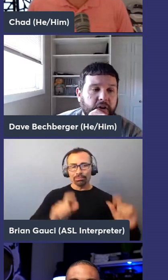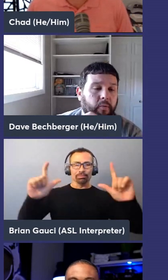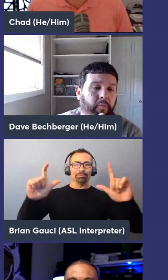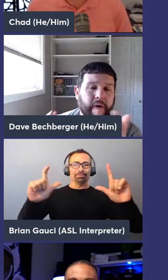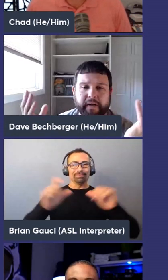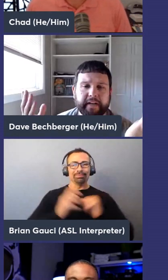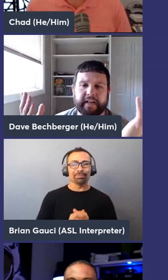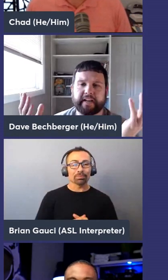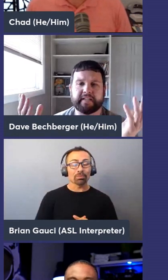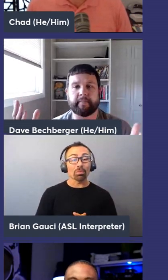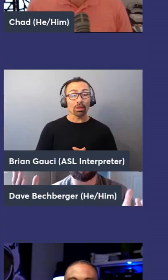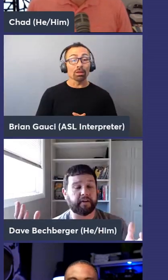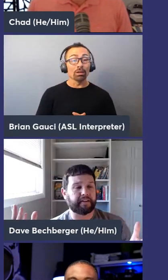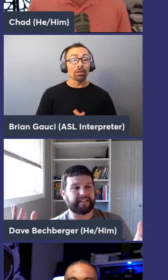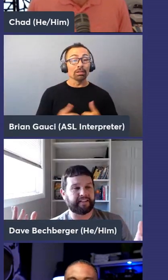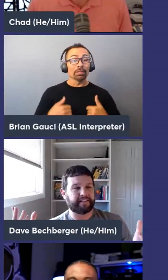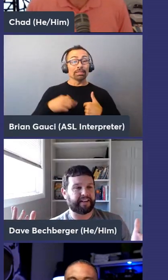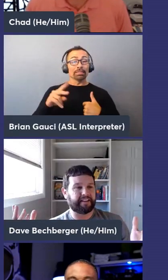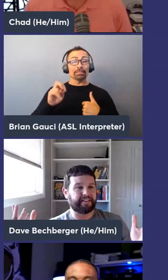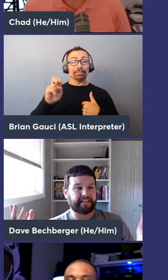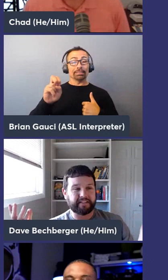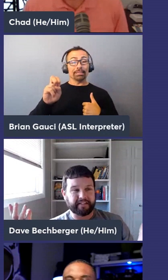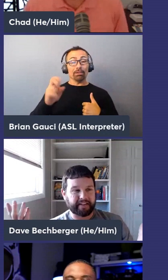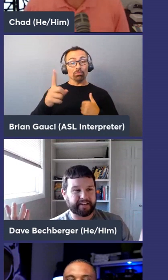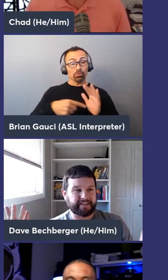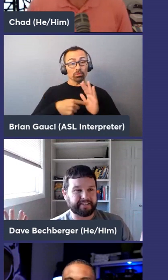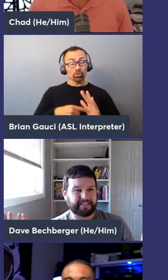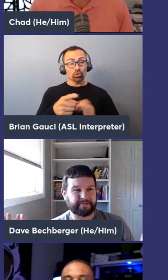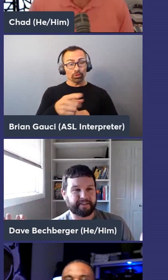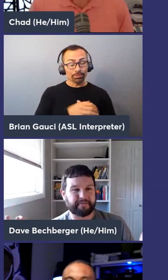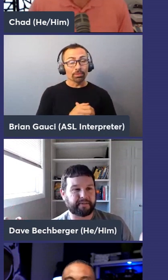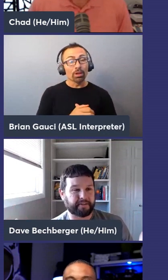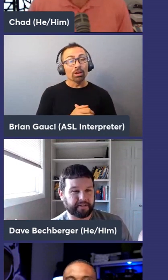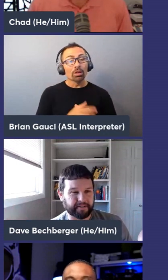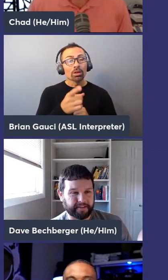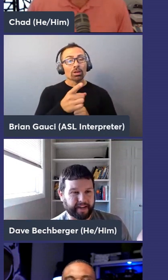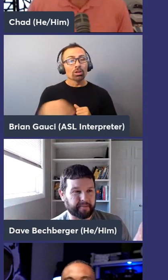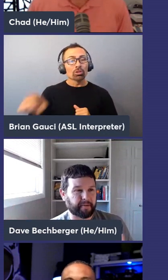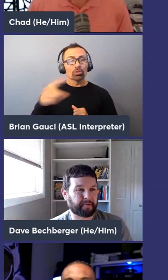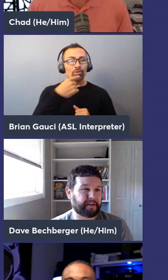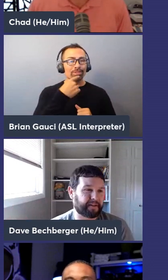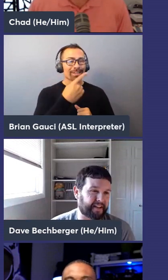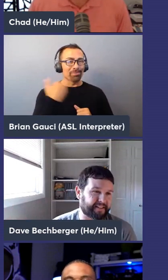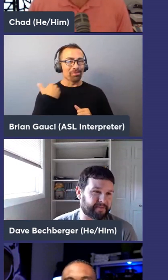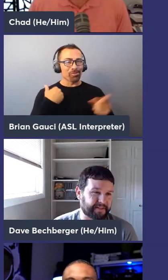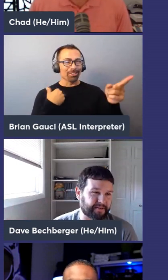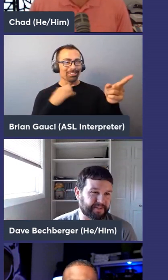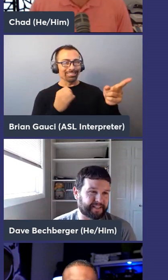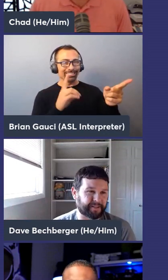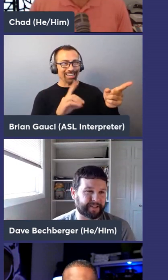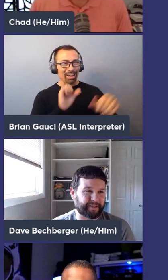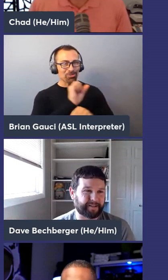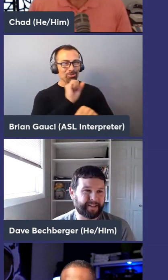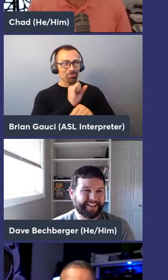So what we're gonna demo here is, I know you said you were an infrastructure guy, but where we're gonna dive into is actually a-